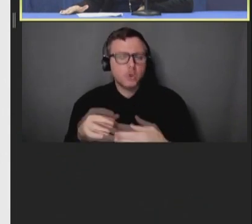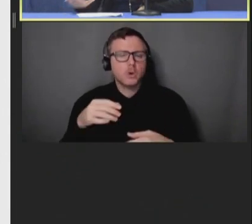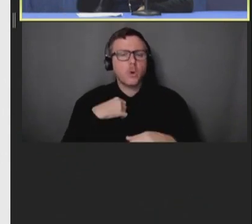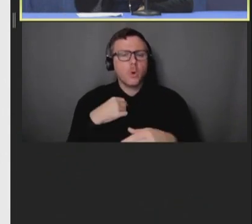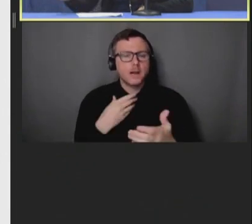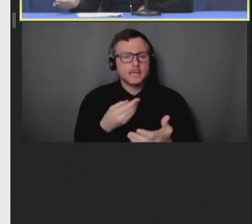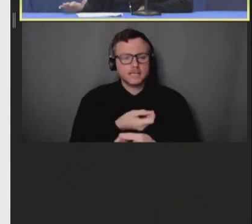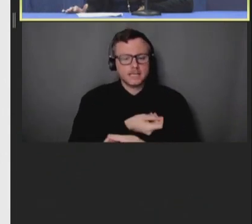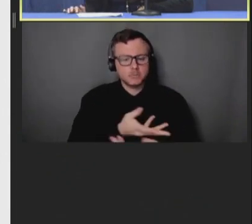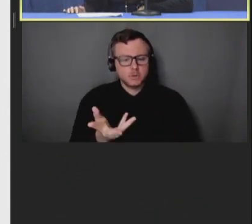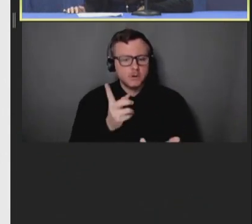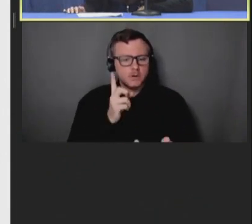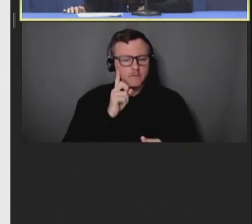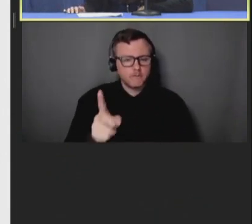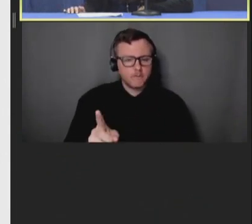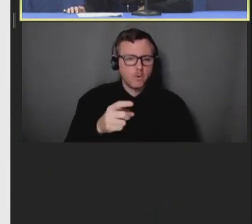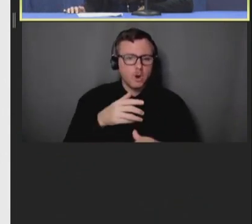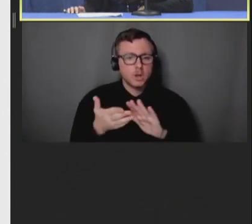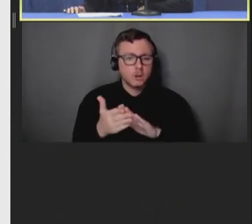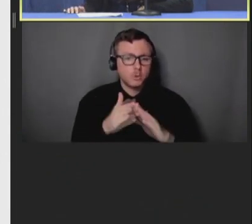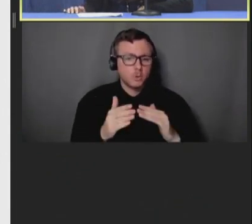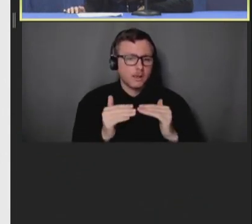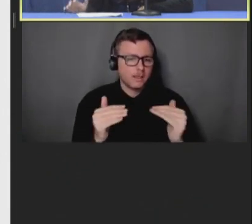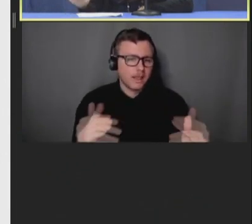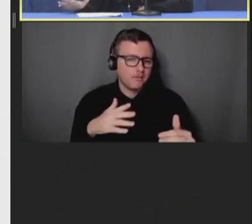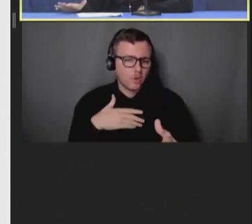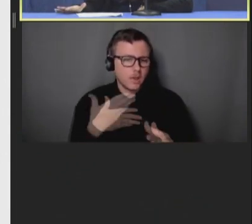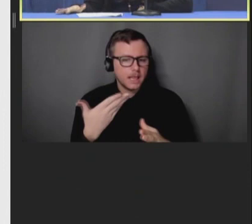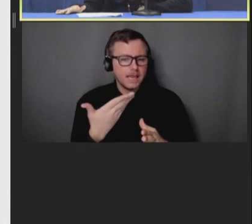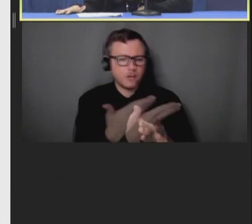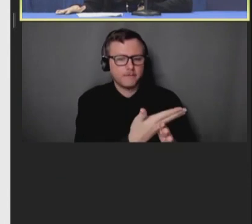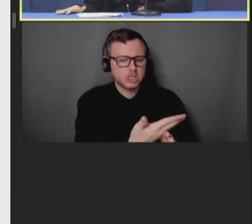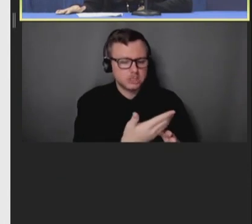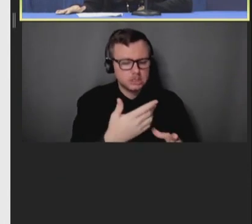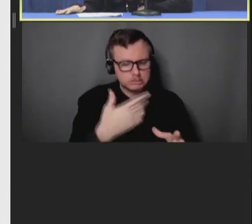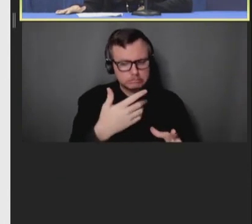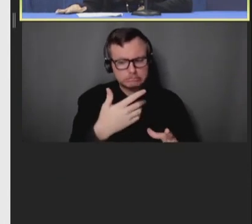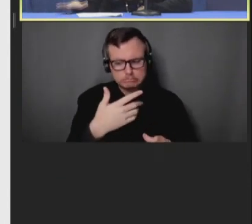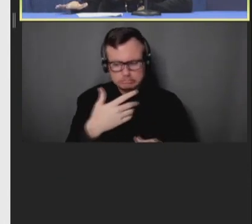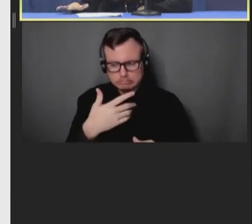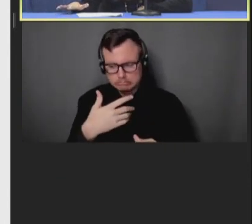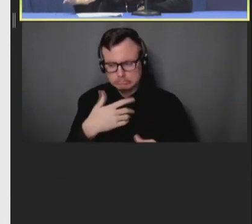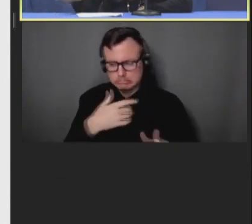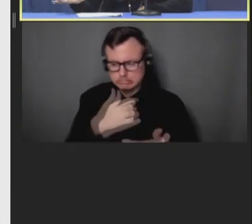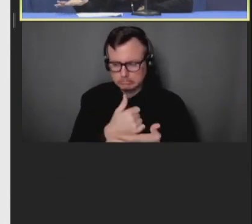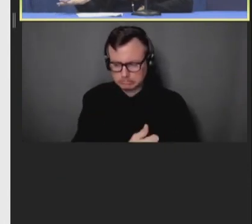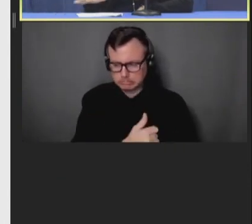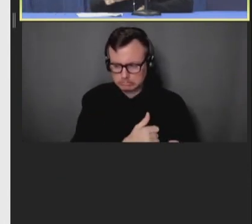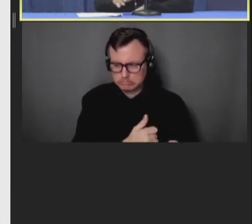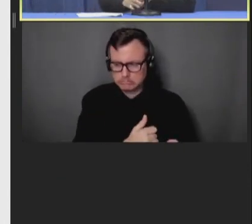you know, enact community-level interventions reaches folks that are really of the community.